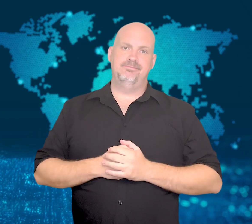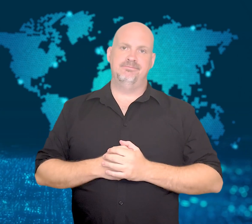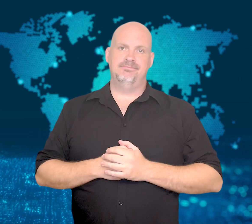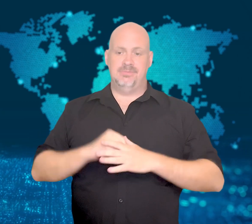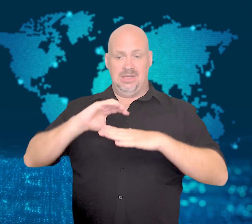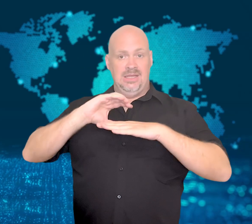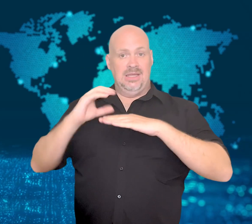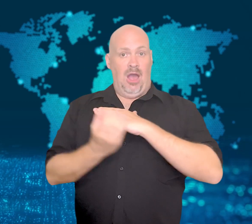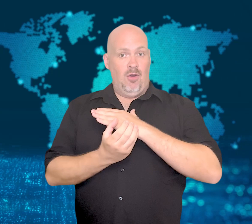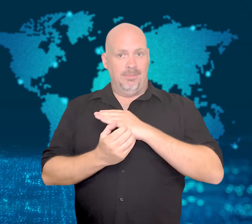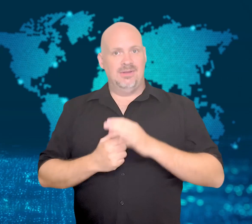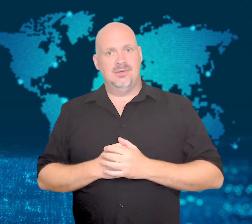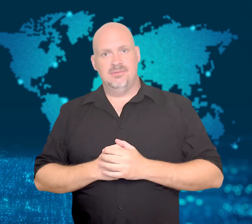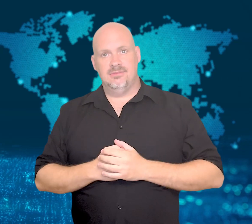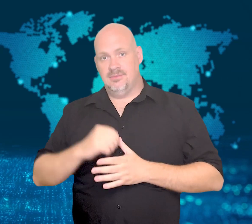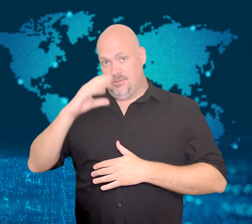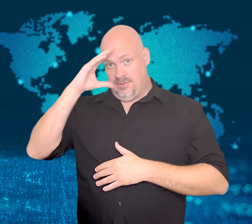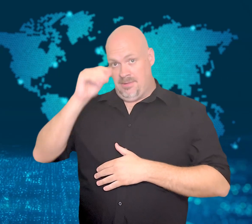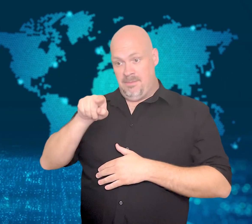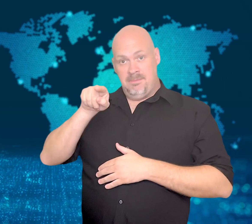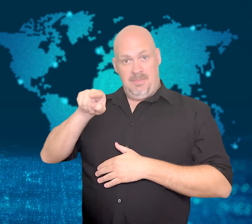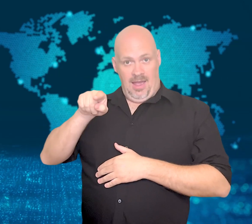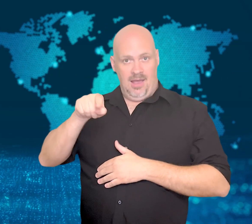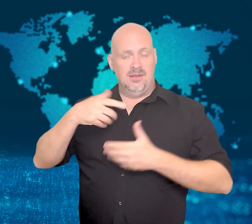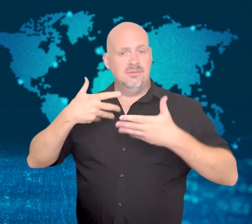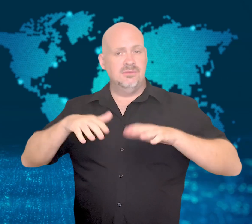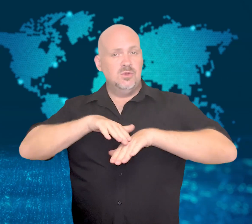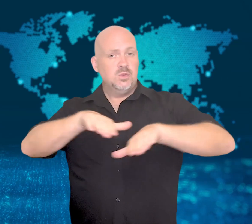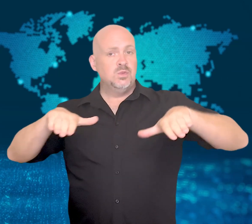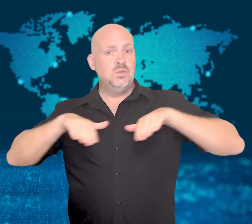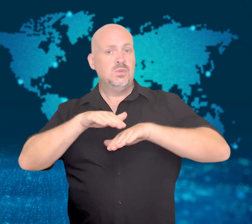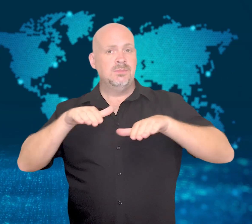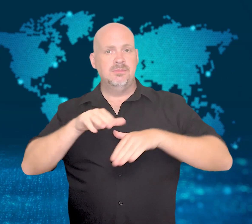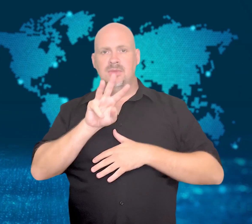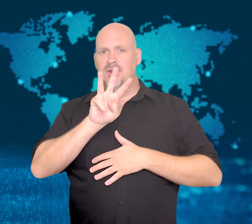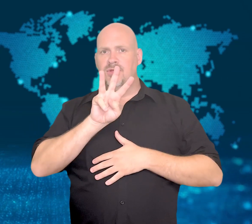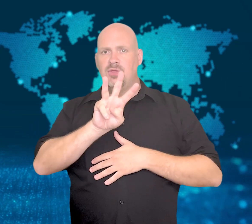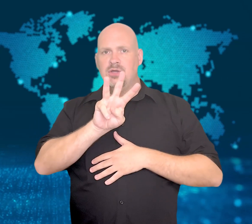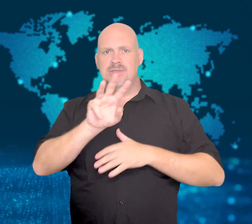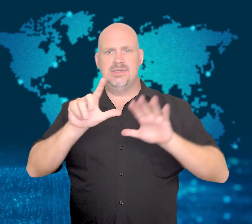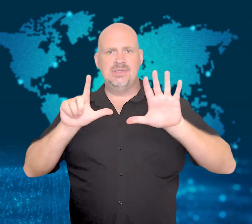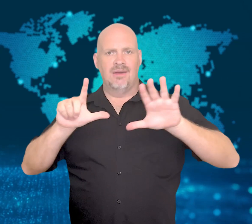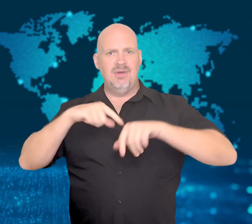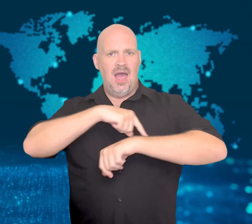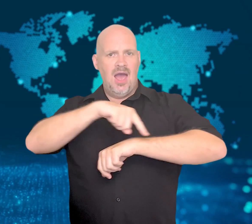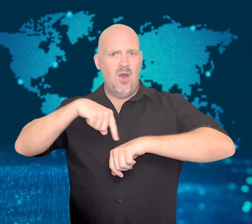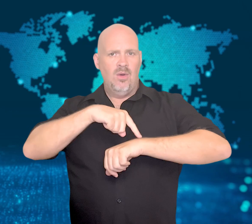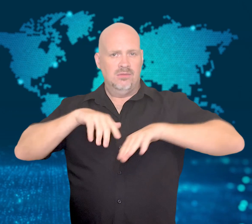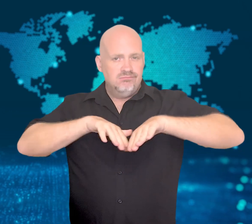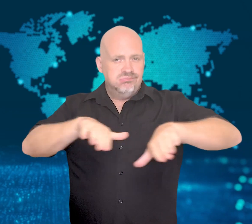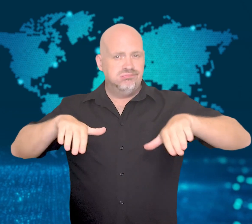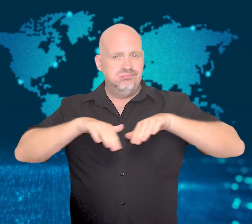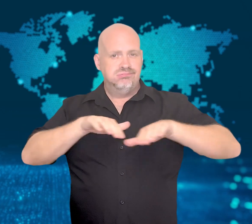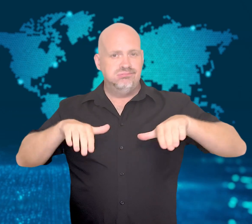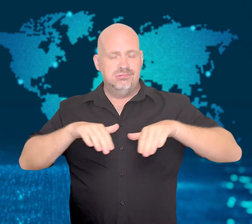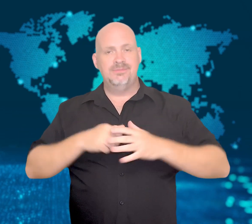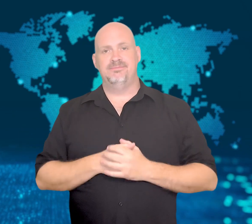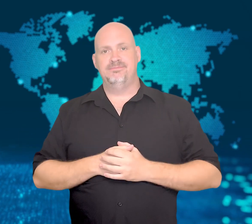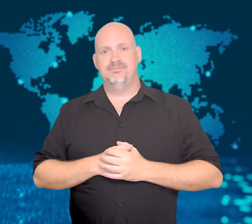Man completes 37-hour swim.